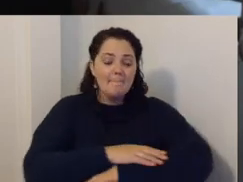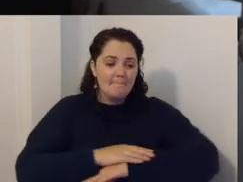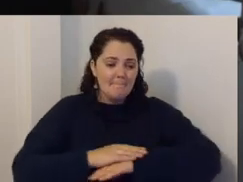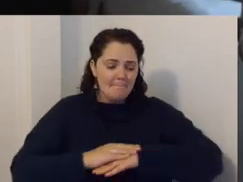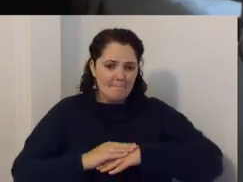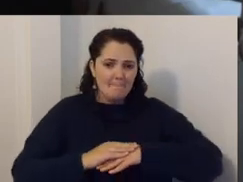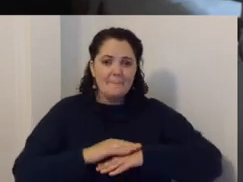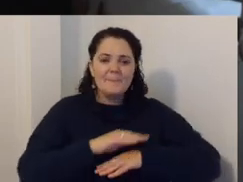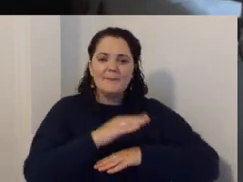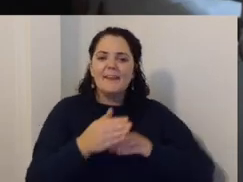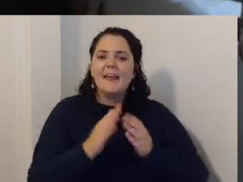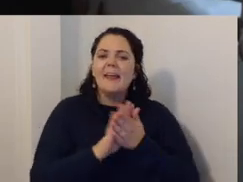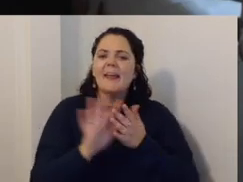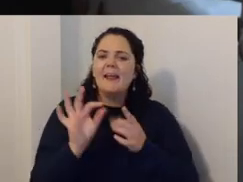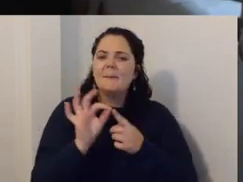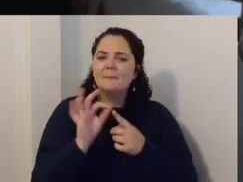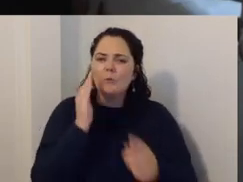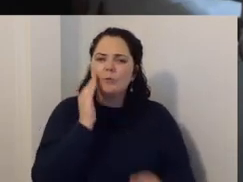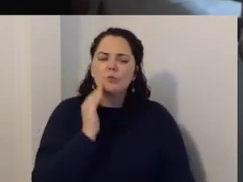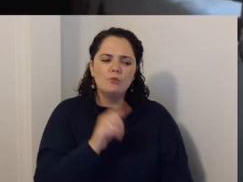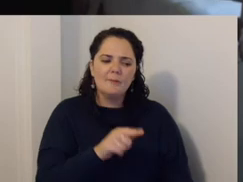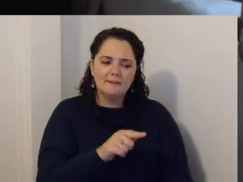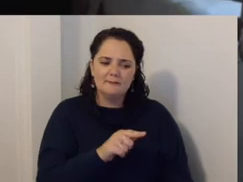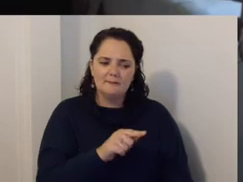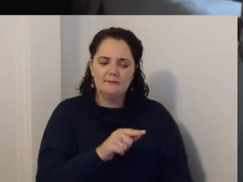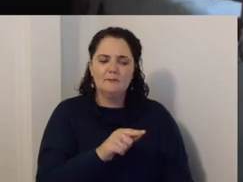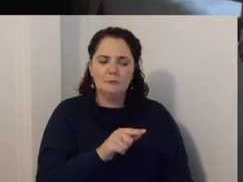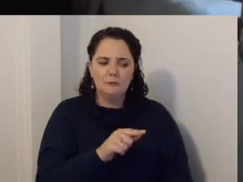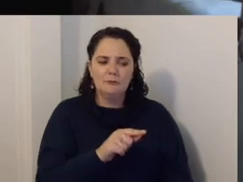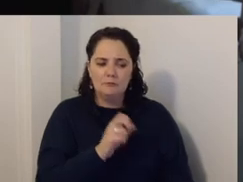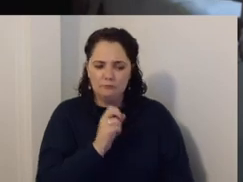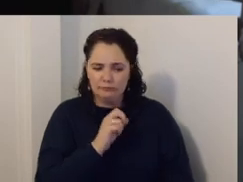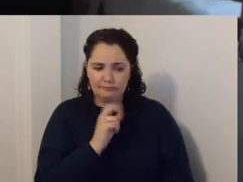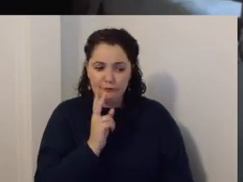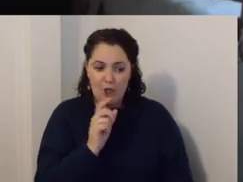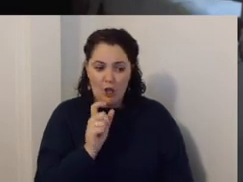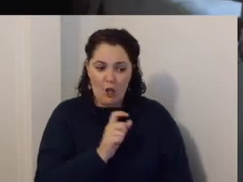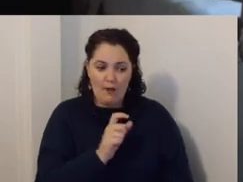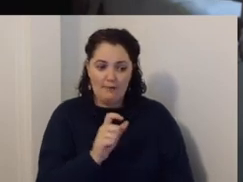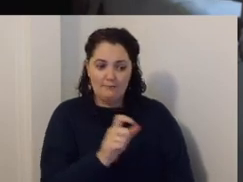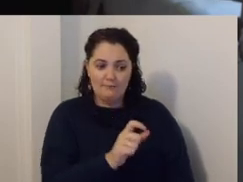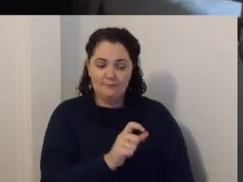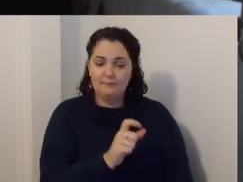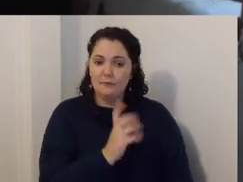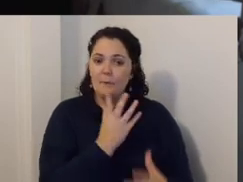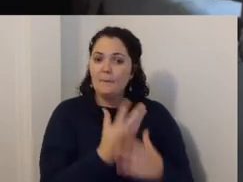highlight on her arm and the strong highlight on her hip are running right into one another